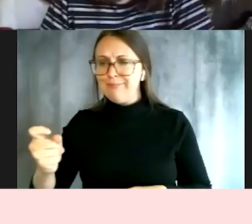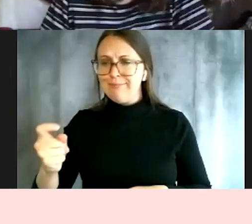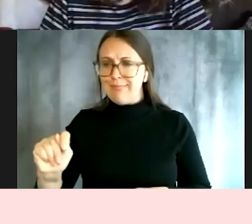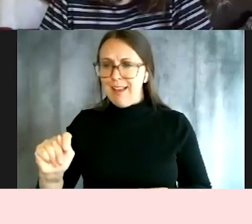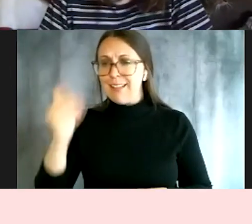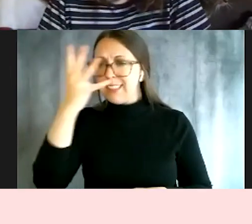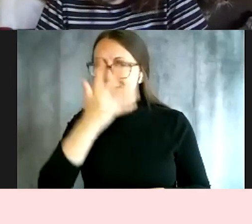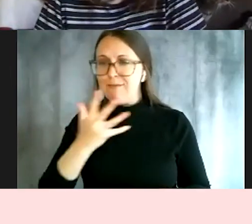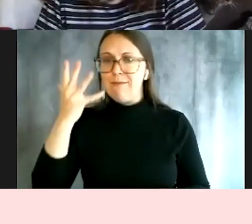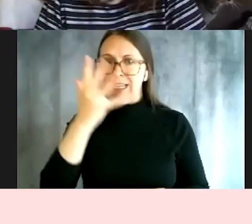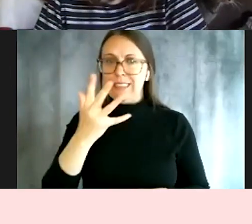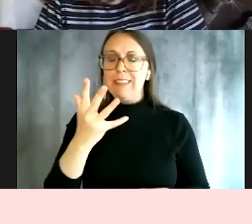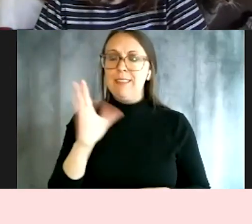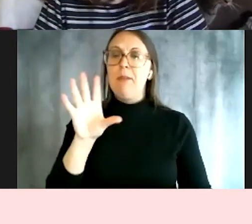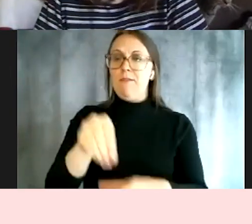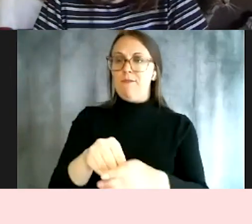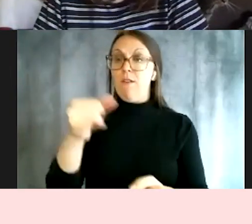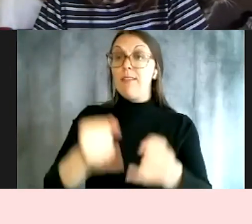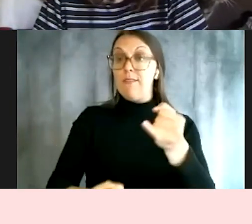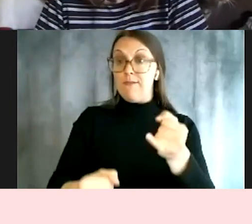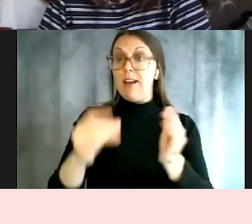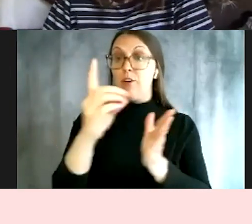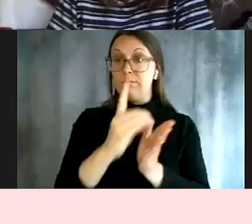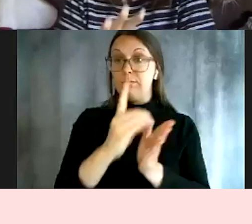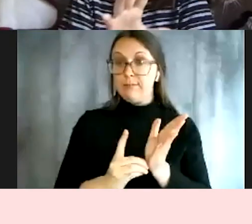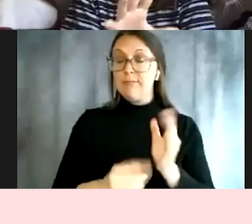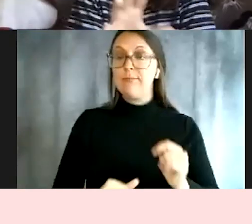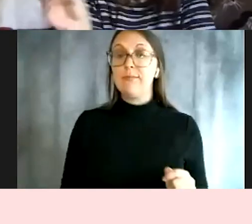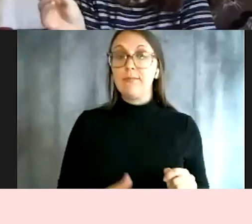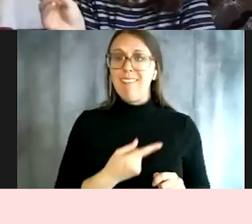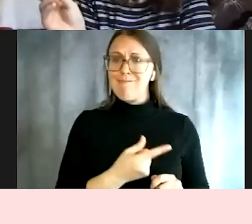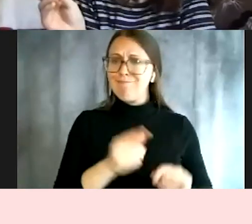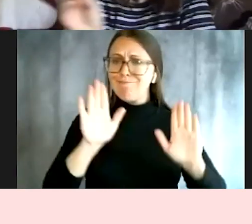um that will go into the final design and this is great because you can pull directly from it,